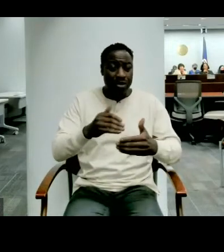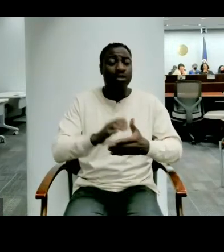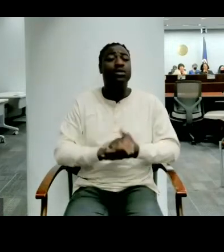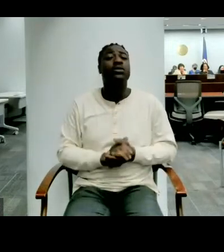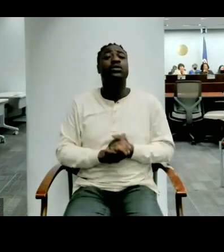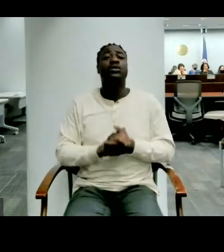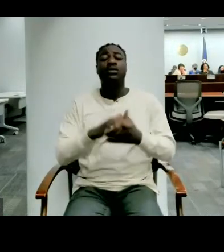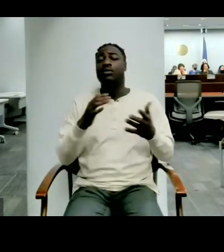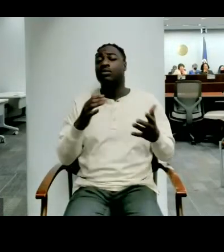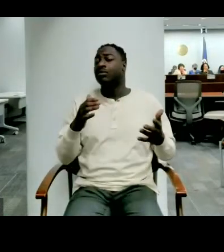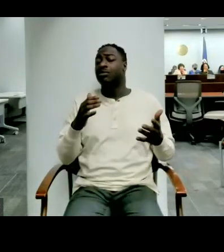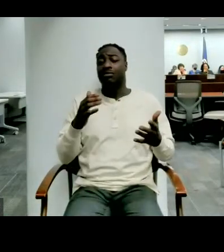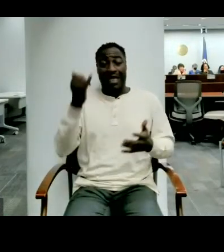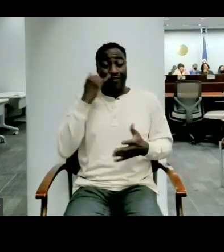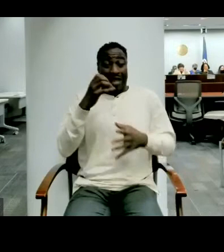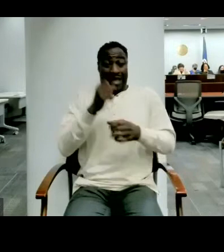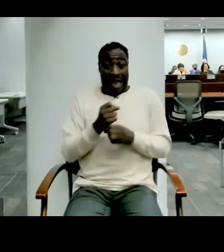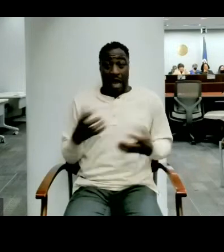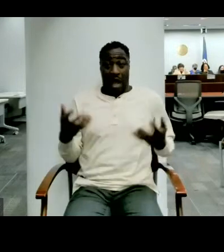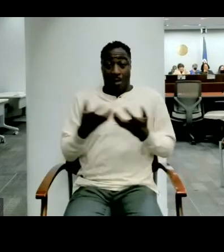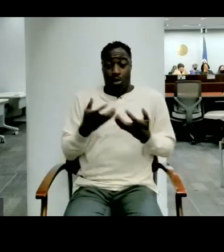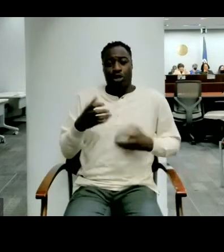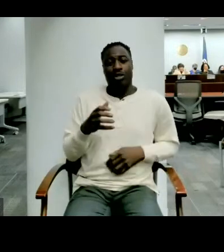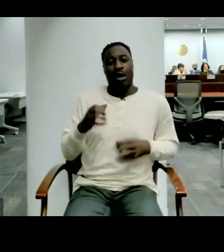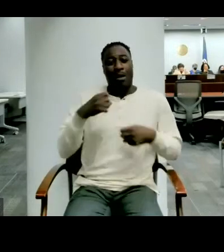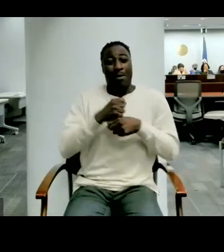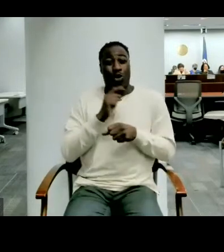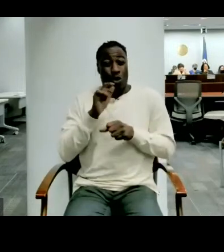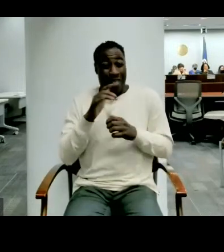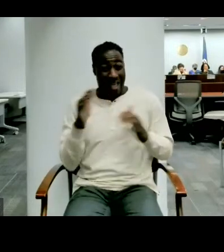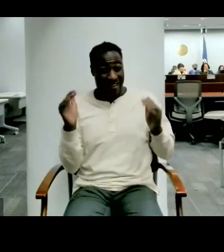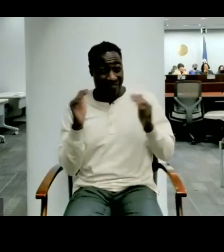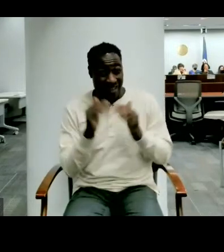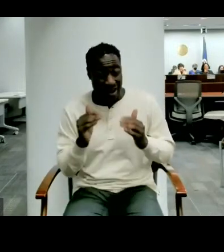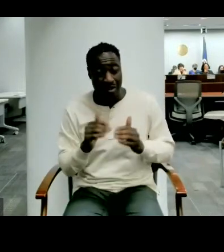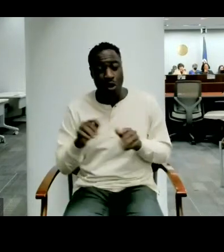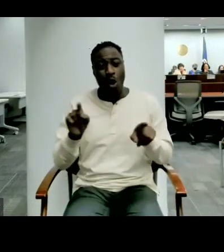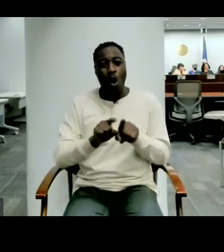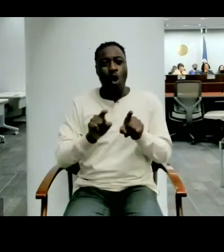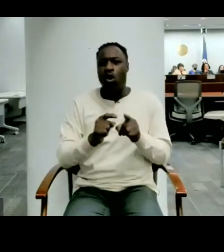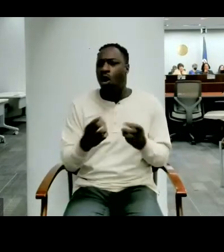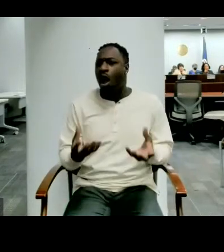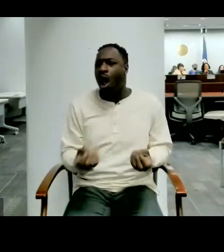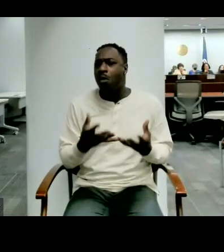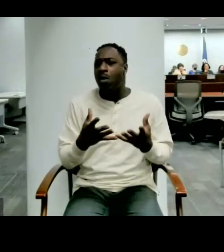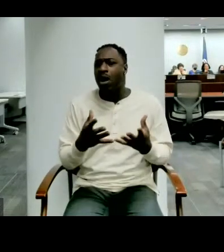fair, um and like you said I think another component of it is how much information is